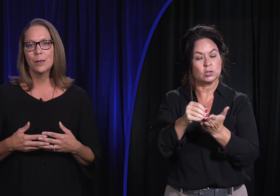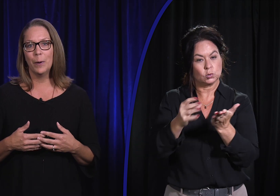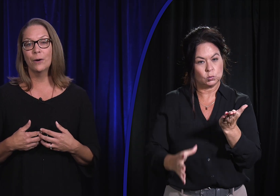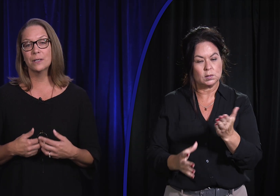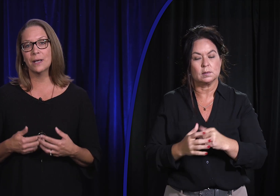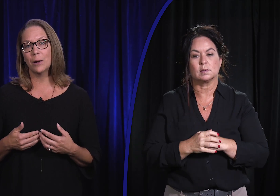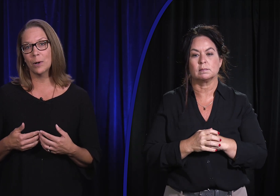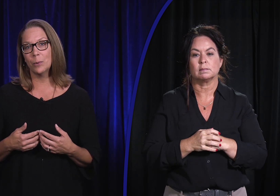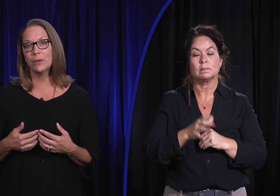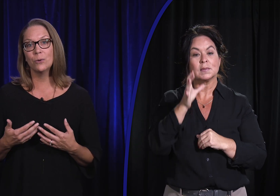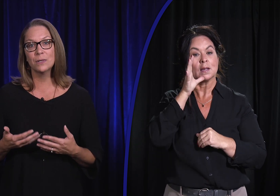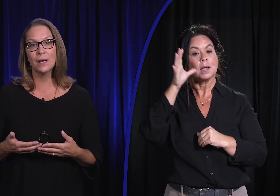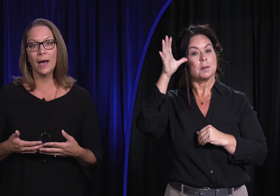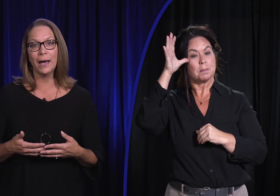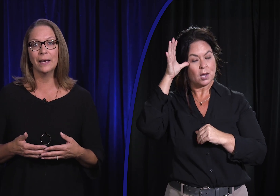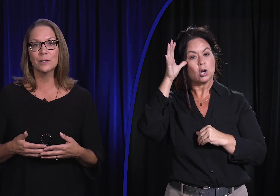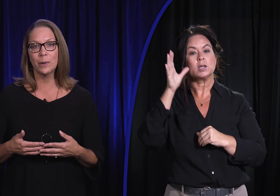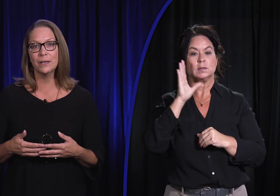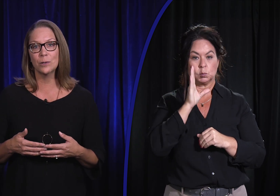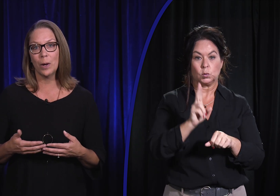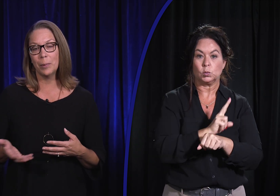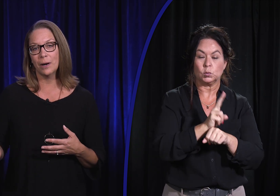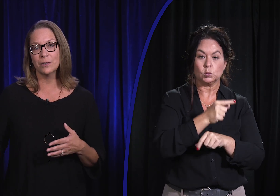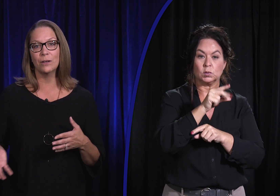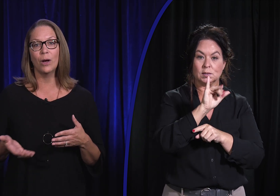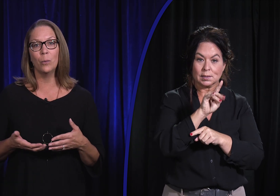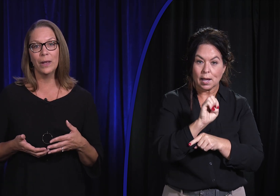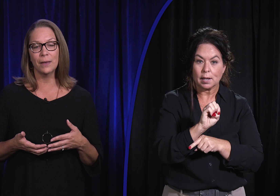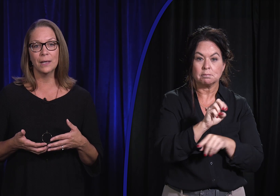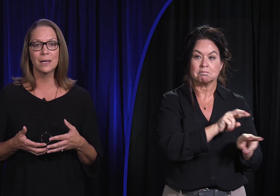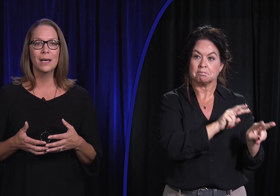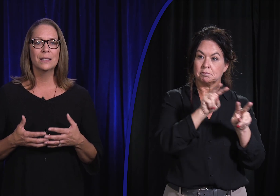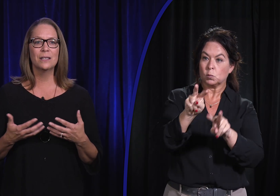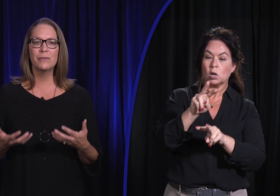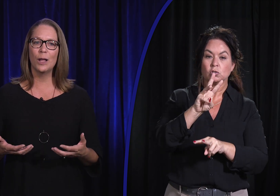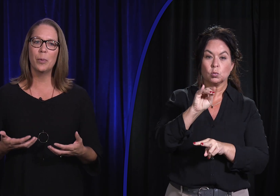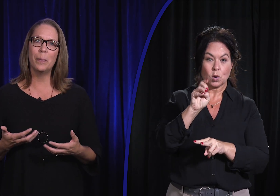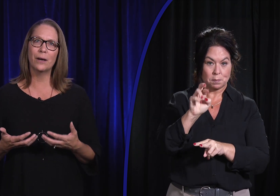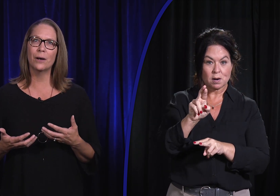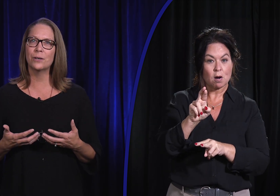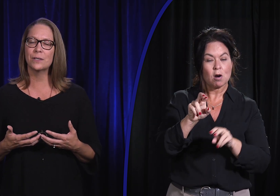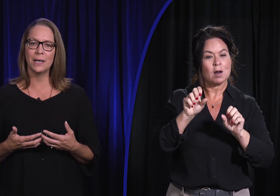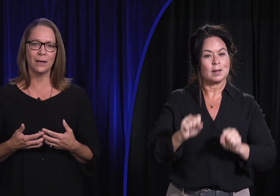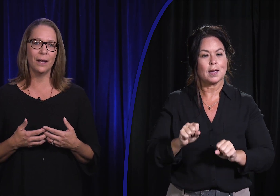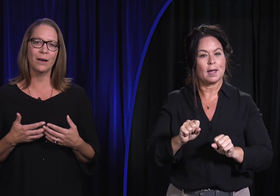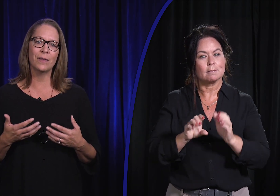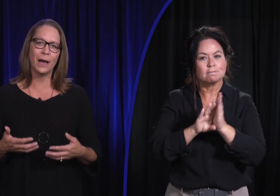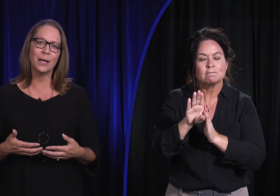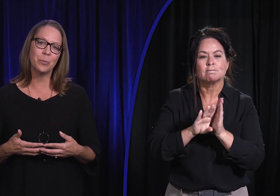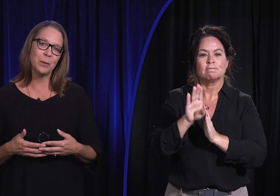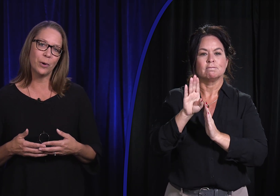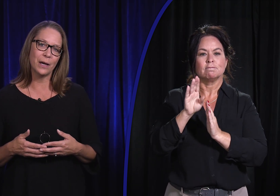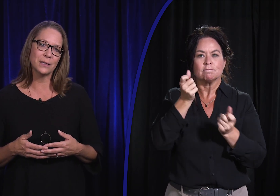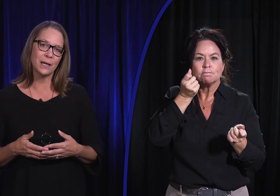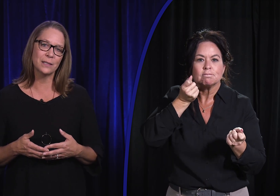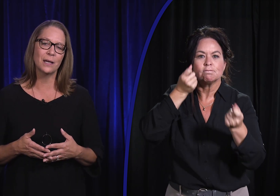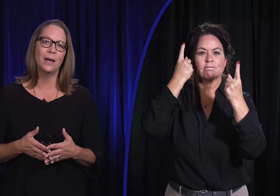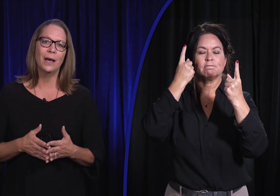The parents that I work with use the guide as well as the webinars along with it to develop a better understanding of the IEP process